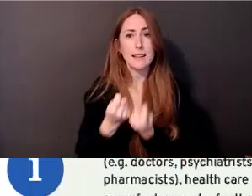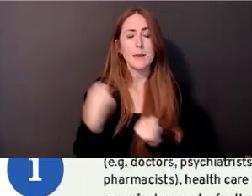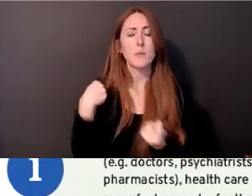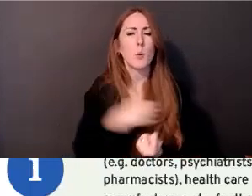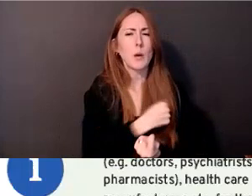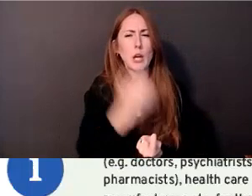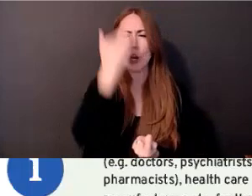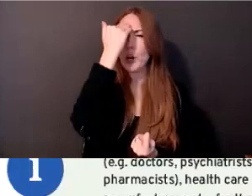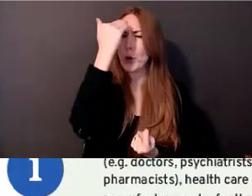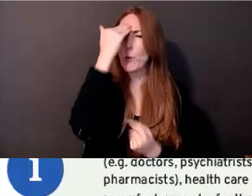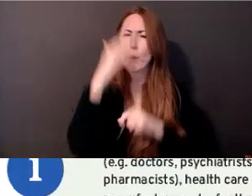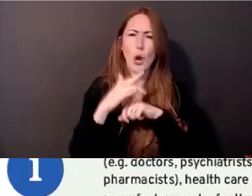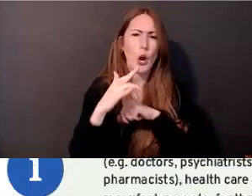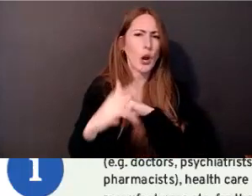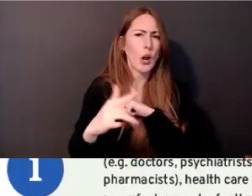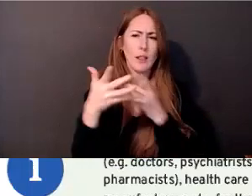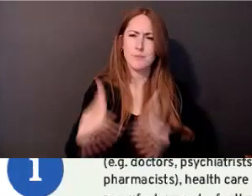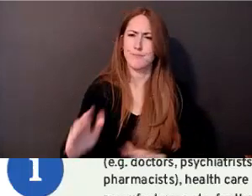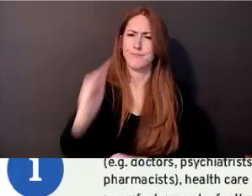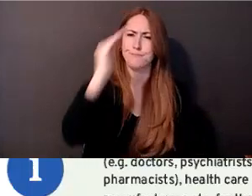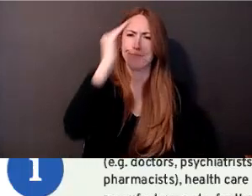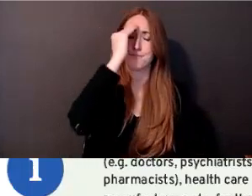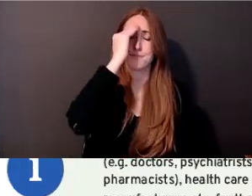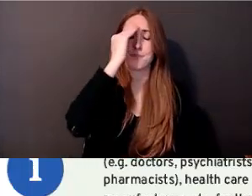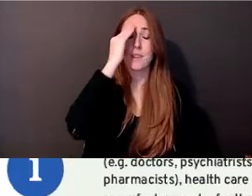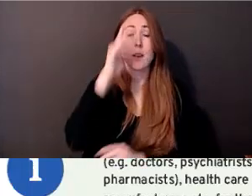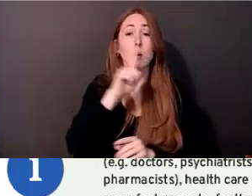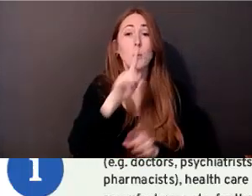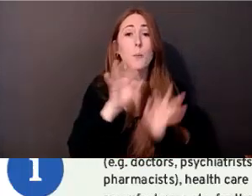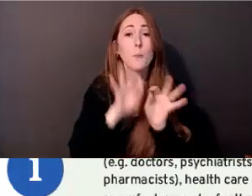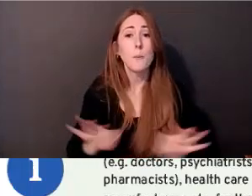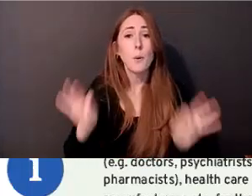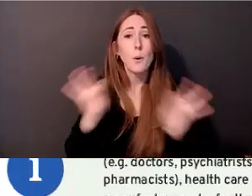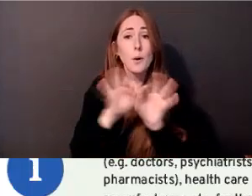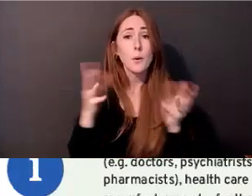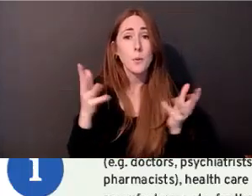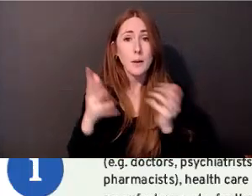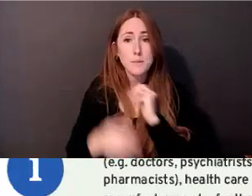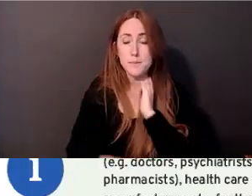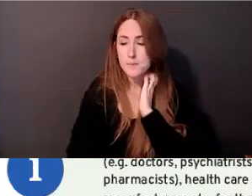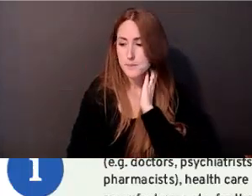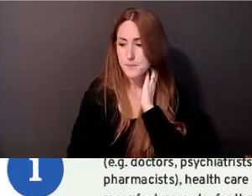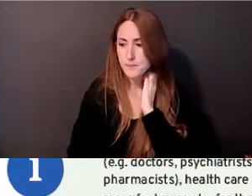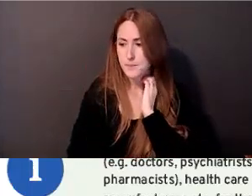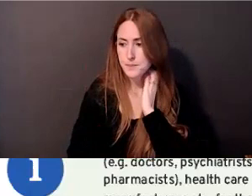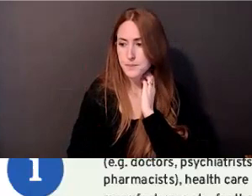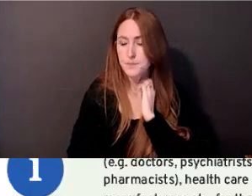is that, when the findings were developed from these various sources of investigation,